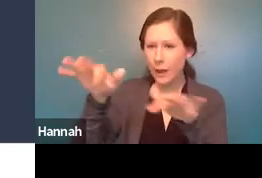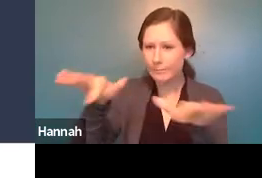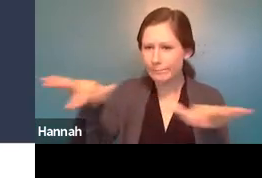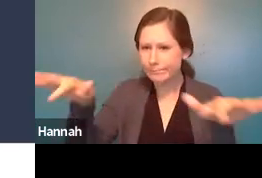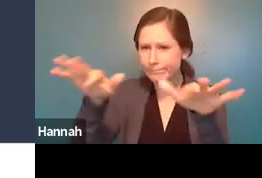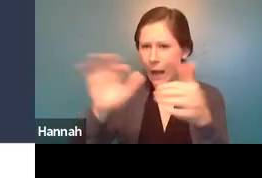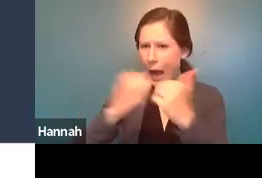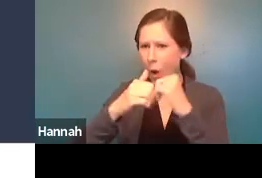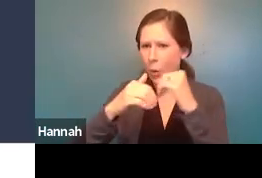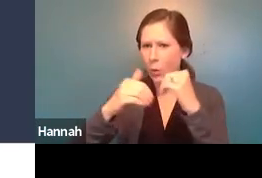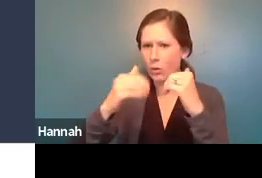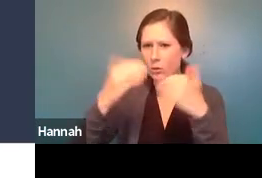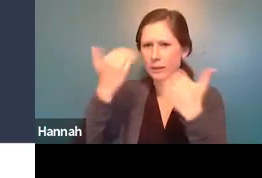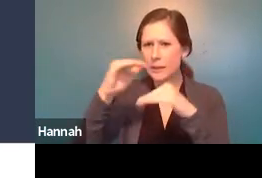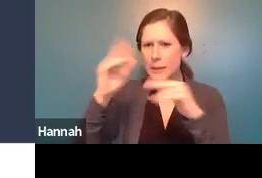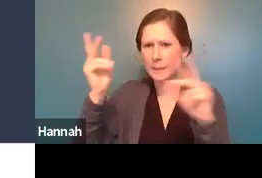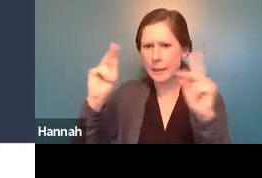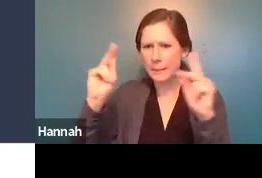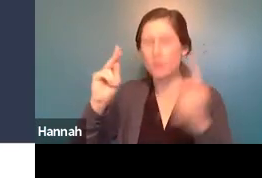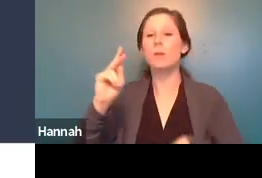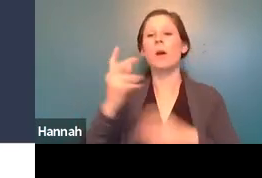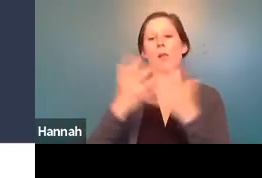And so there's just a lot of that. We're also thinking about